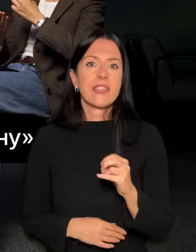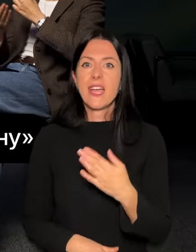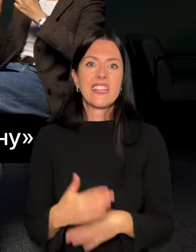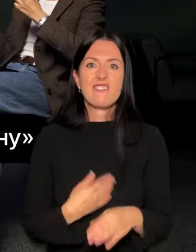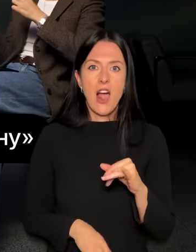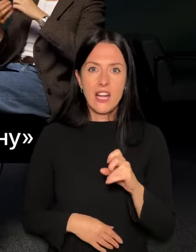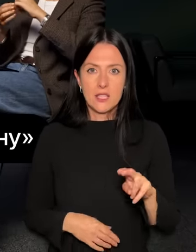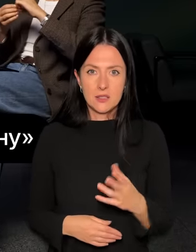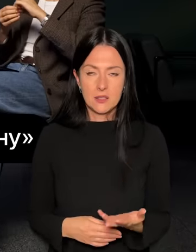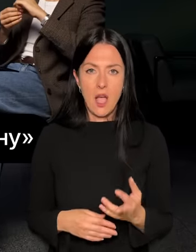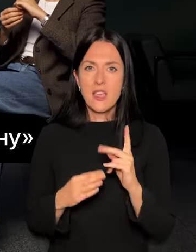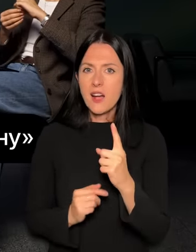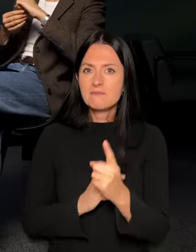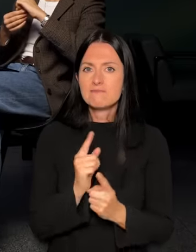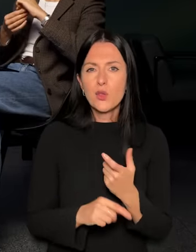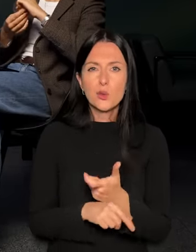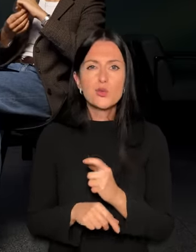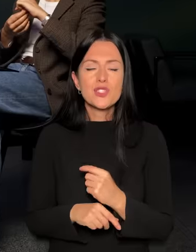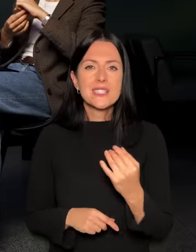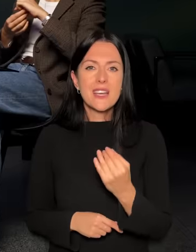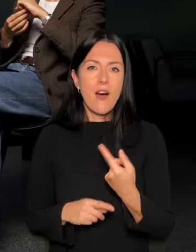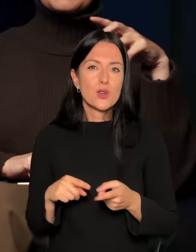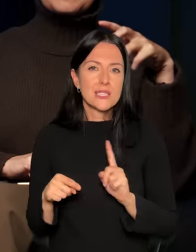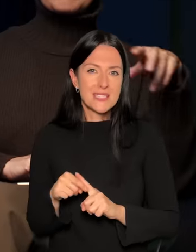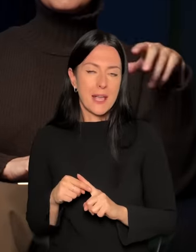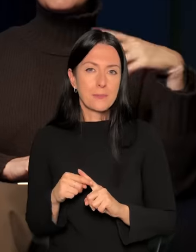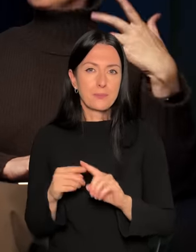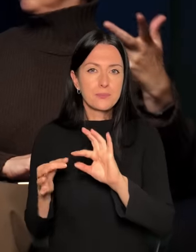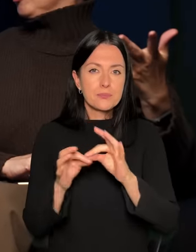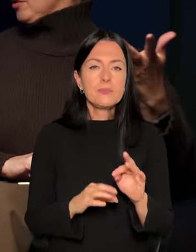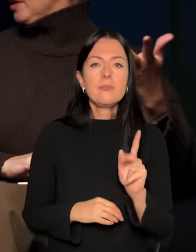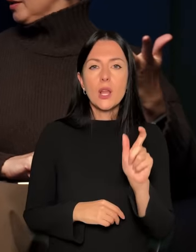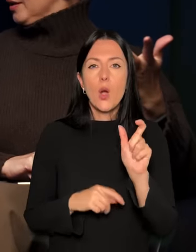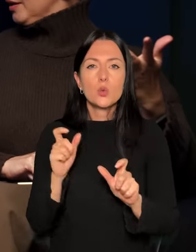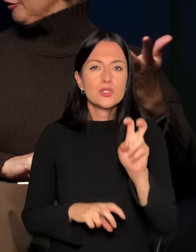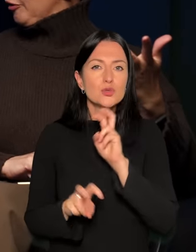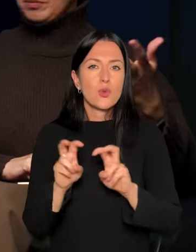By the way, it's fascinating to see how this term transformed and how people searched for the right terminology.